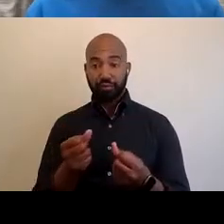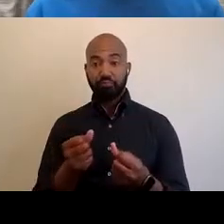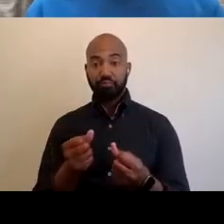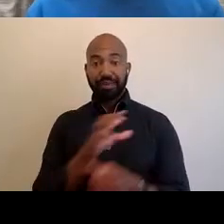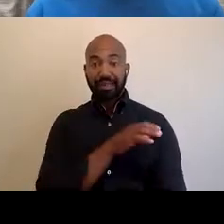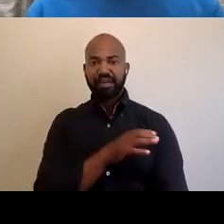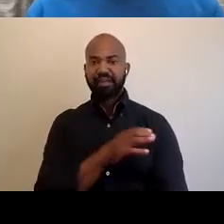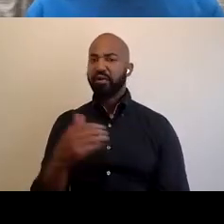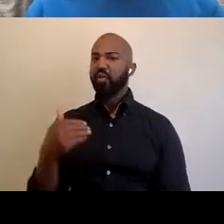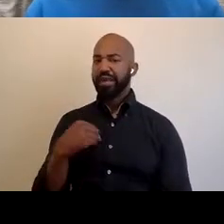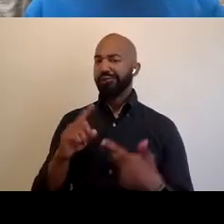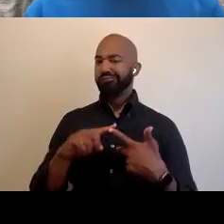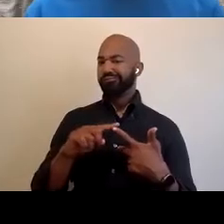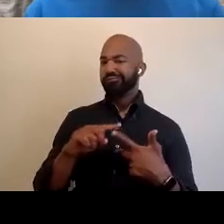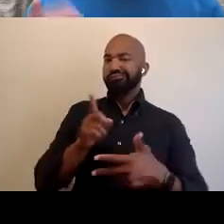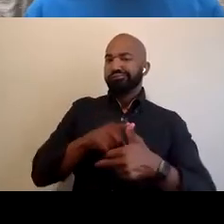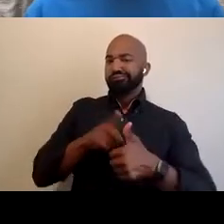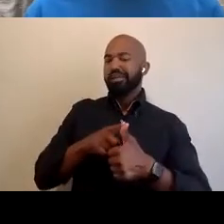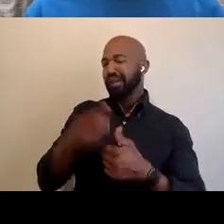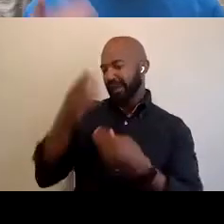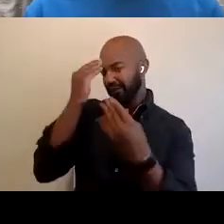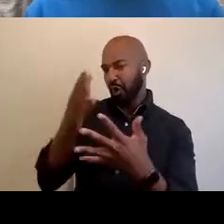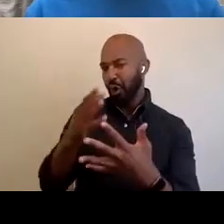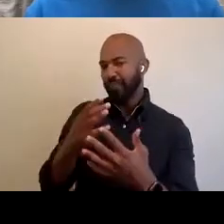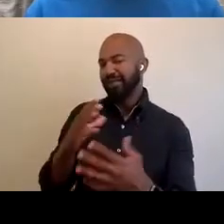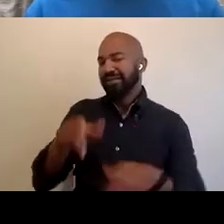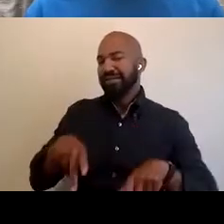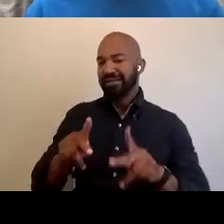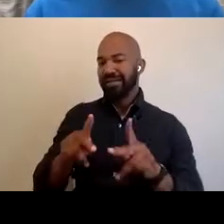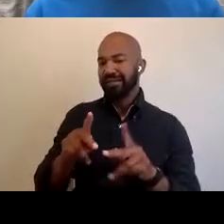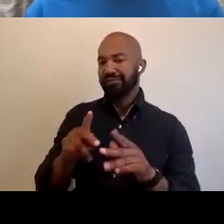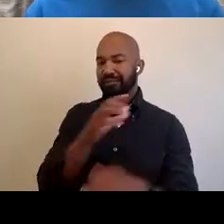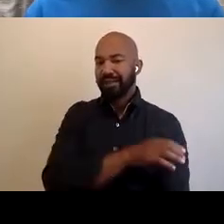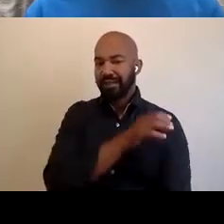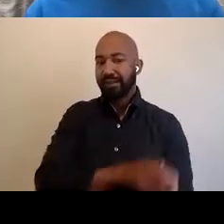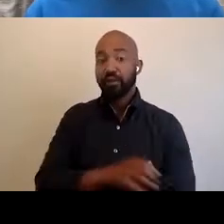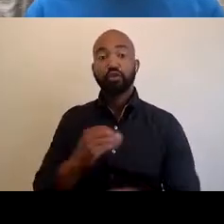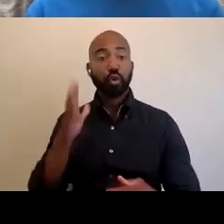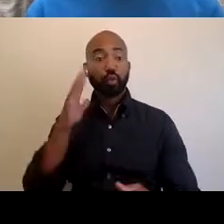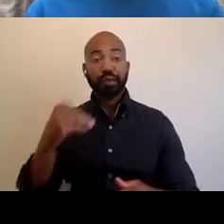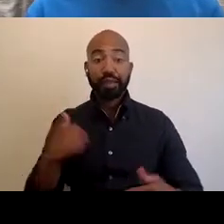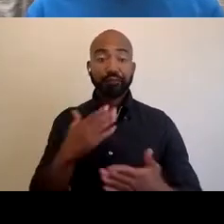that I have with patients, and we're gonna go over some of those questions that I and others will ask